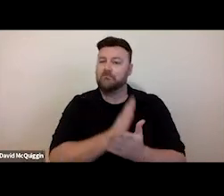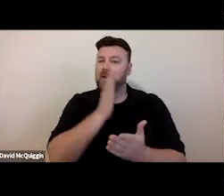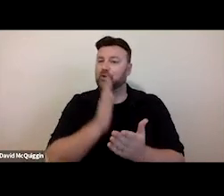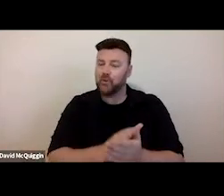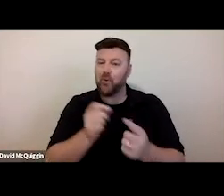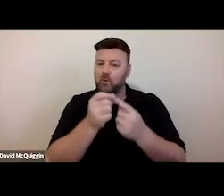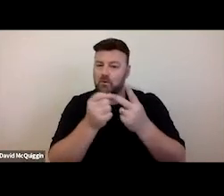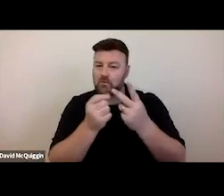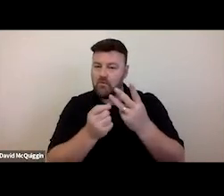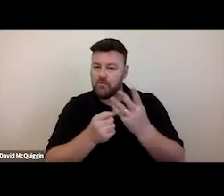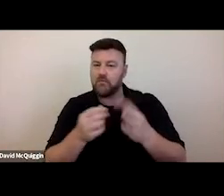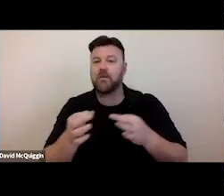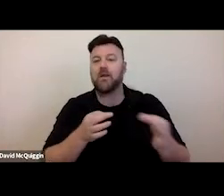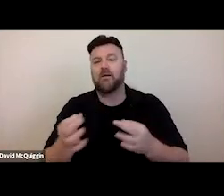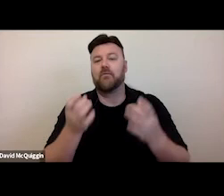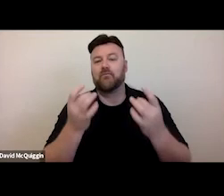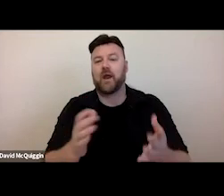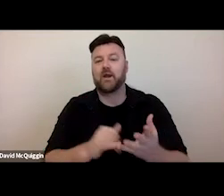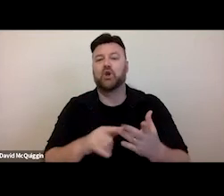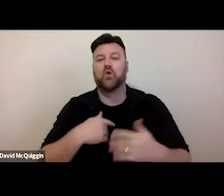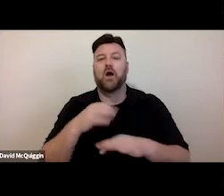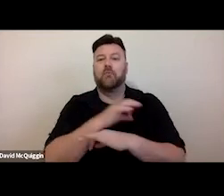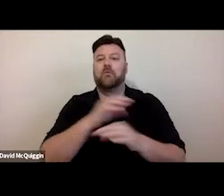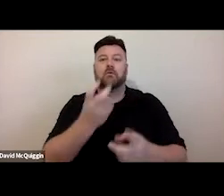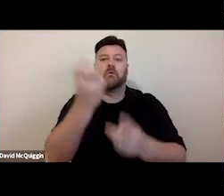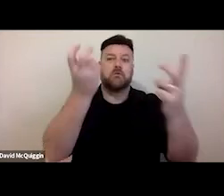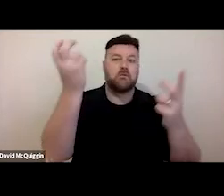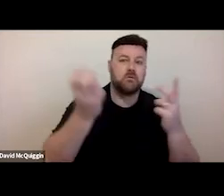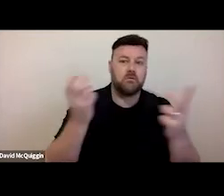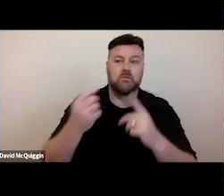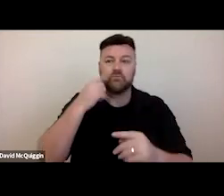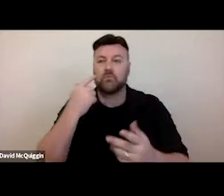planner so I'm not racing around finding out who won the competition